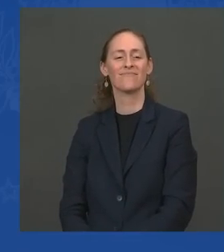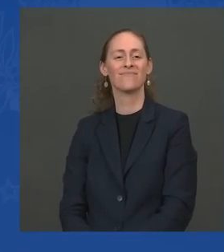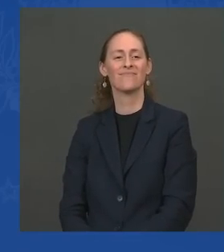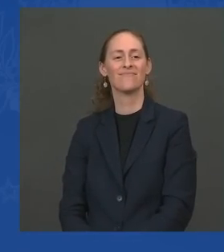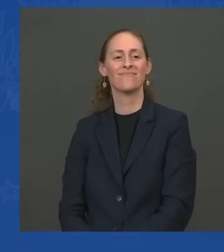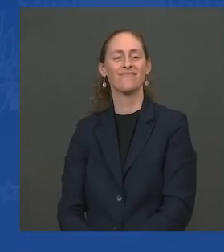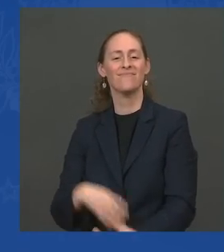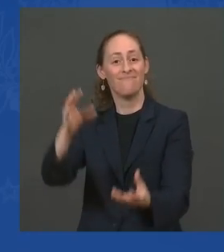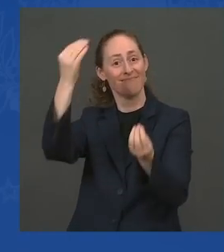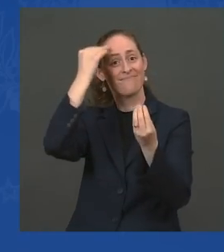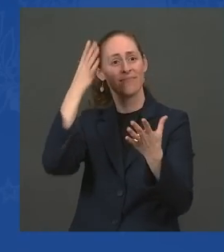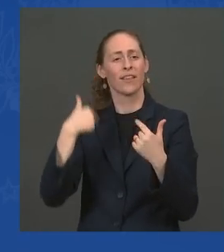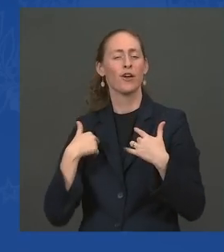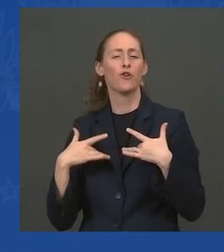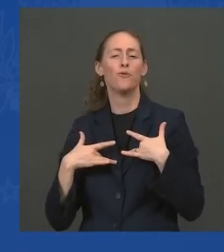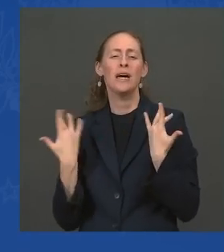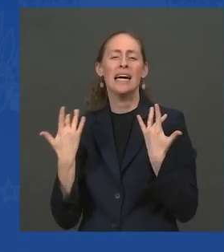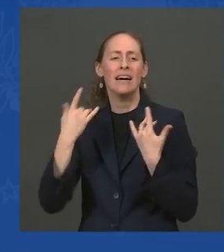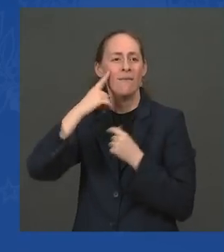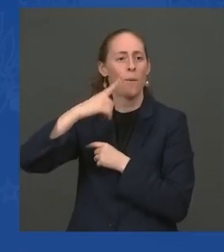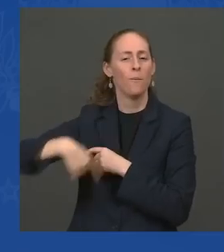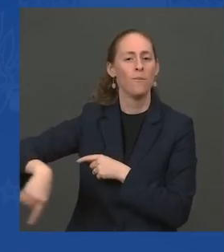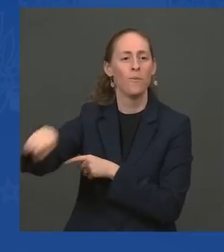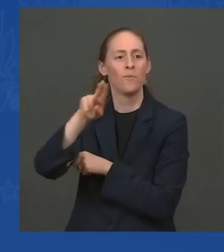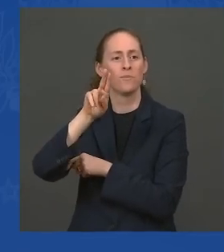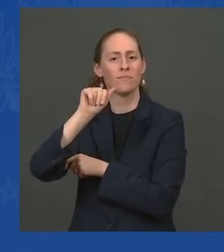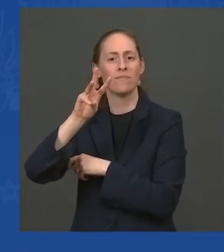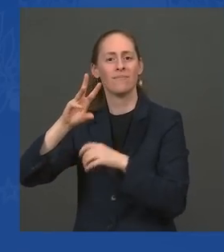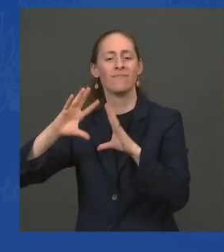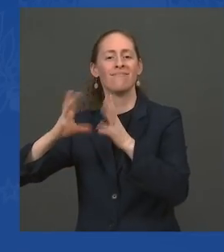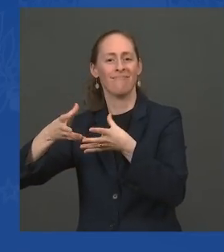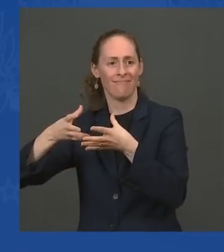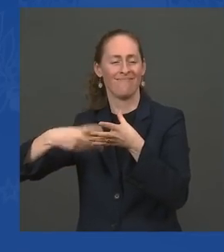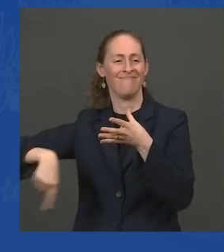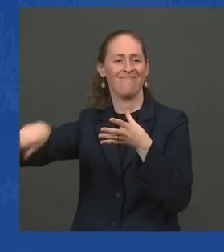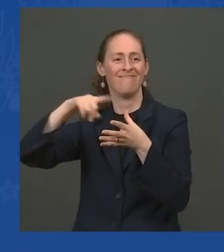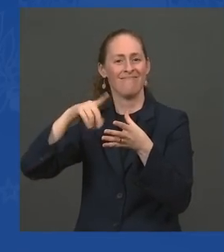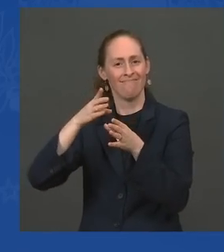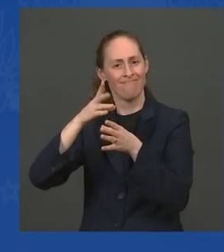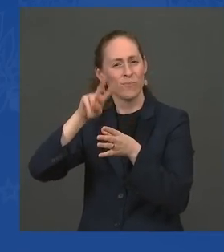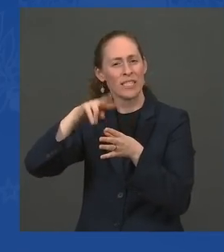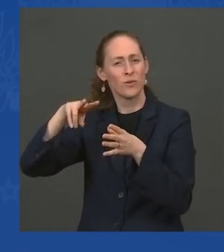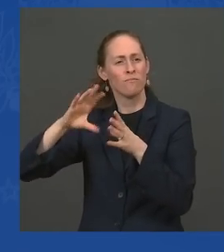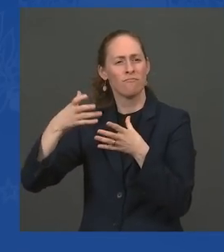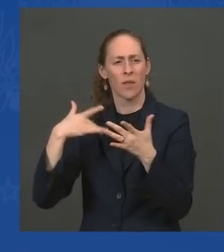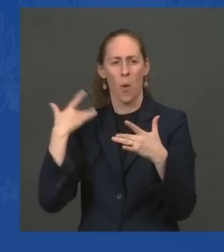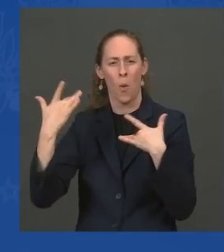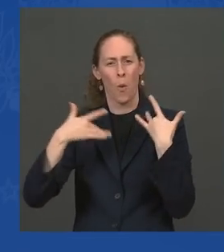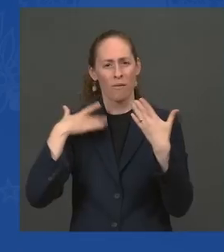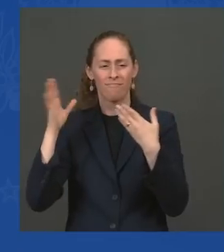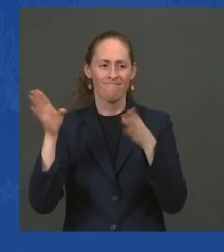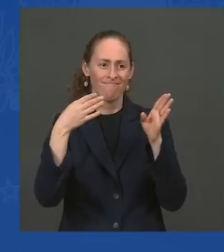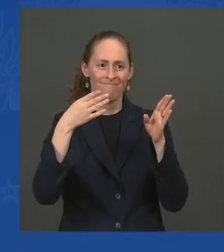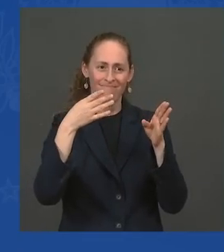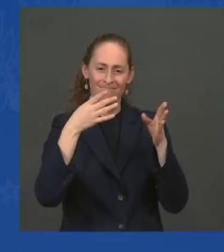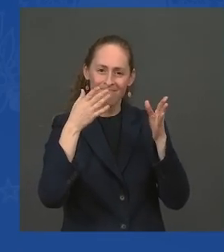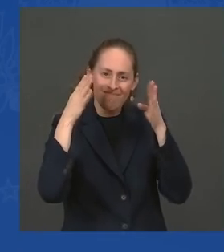of UAW Local 22, the entire Factory Zero team and all of us at General Motors